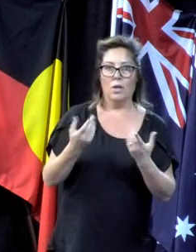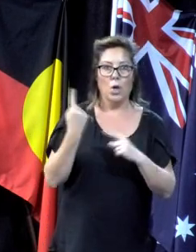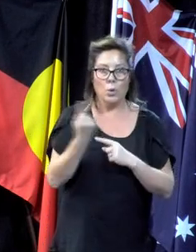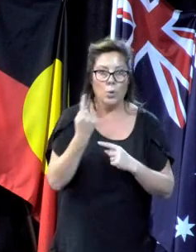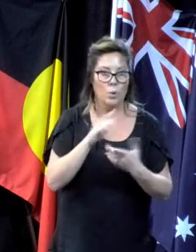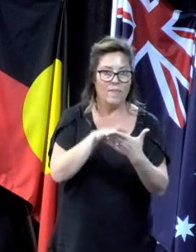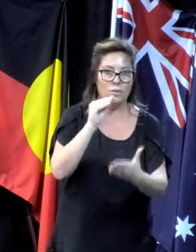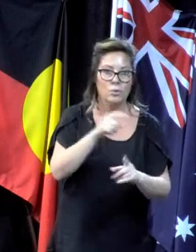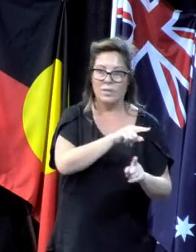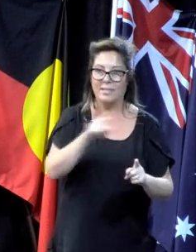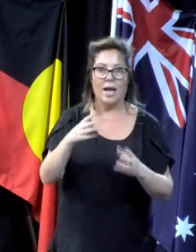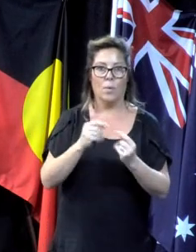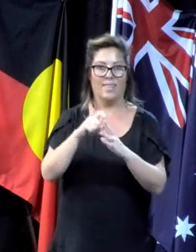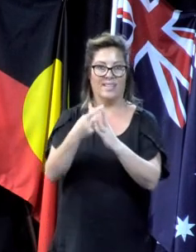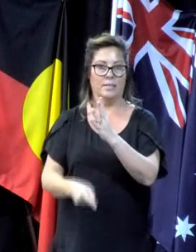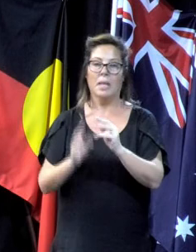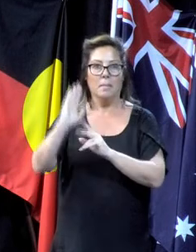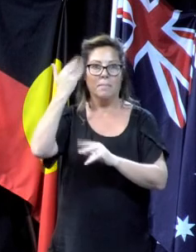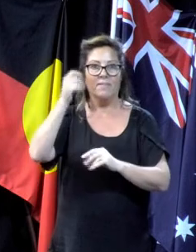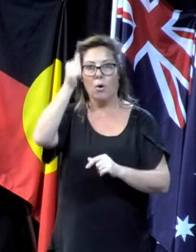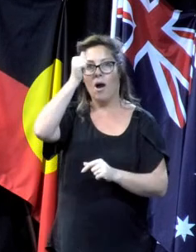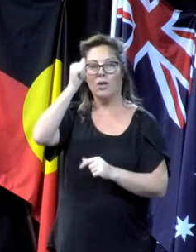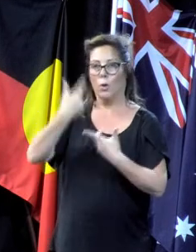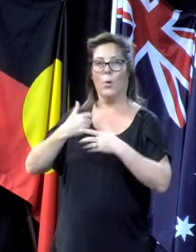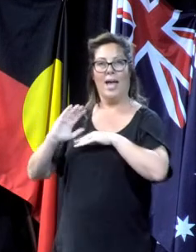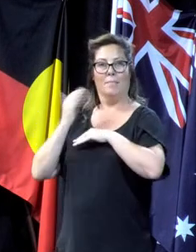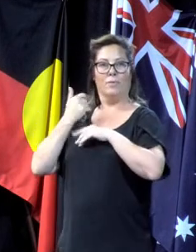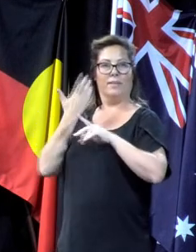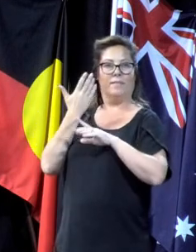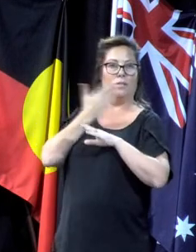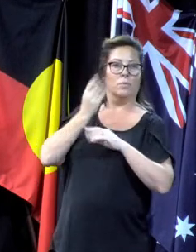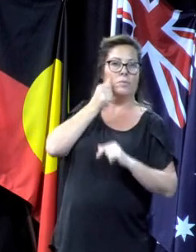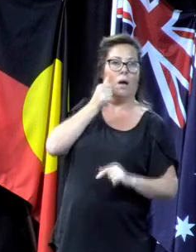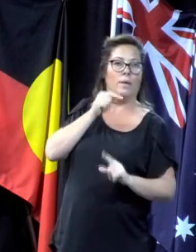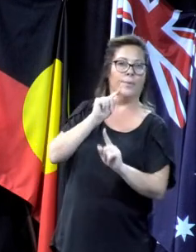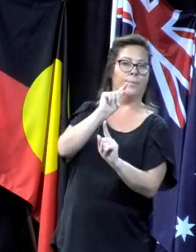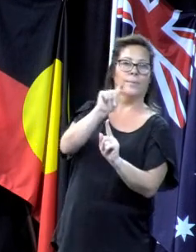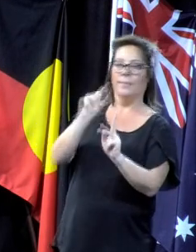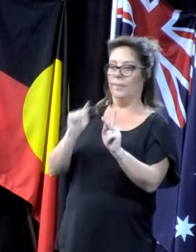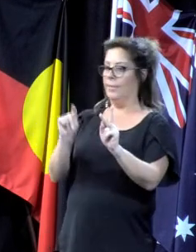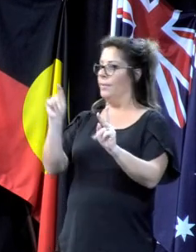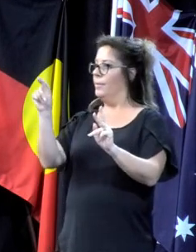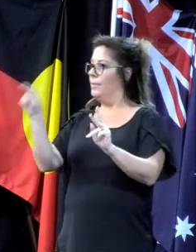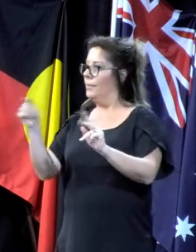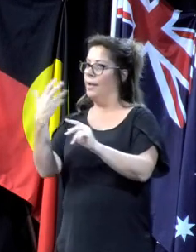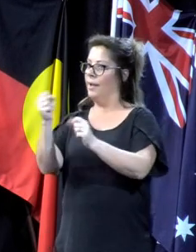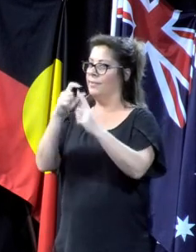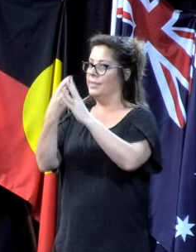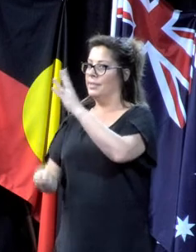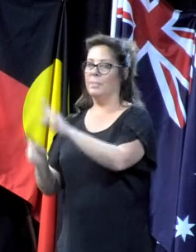I – I used to know at previous schools and when I first started at Thuringowa because they were the students that sat on the table outside the special